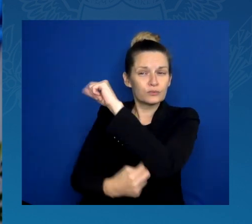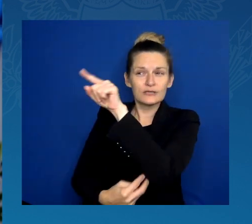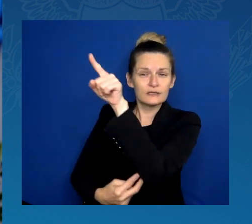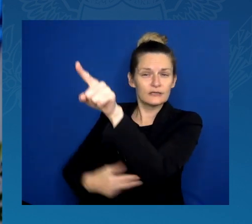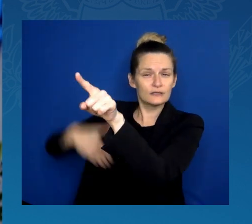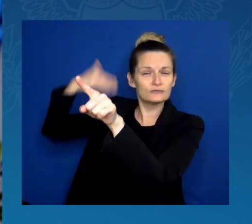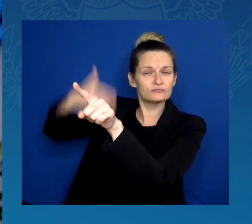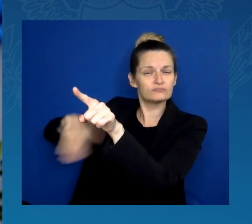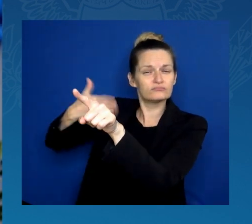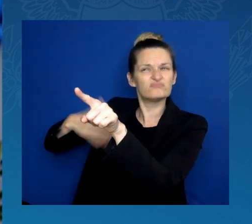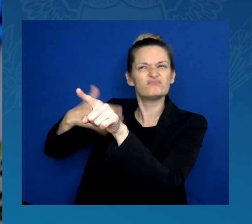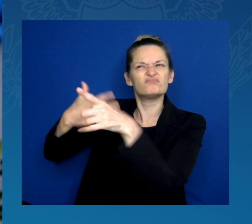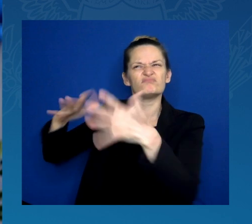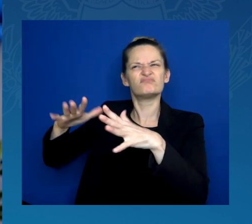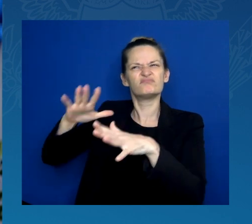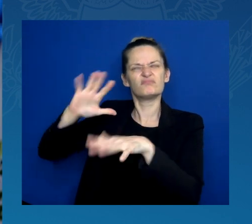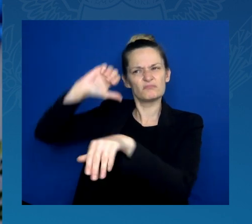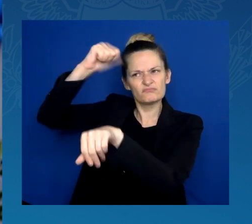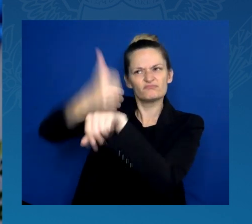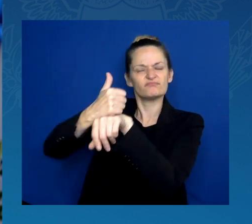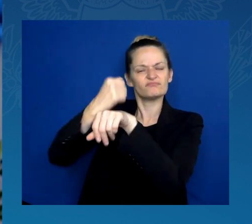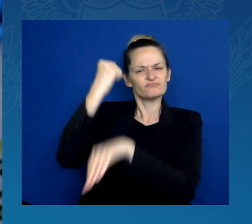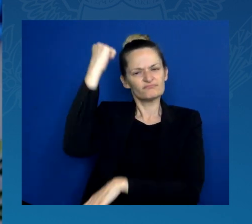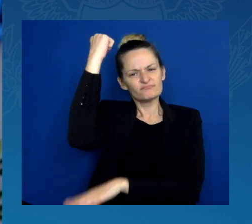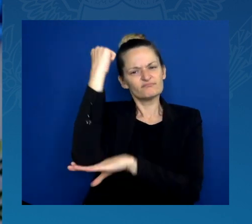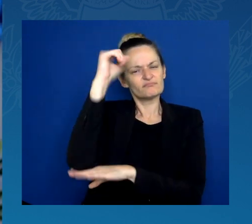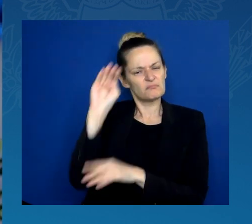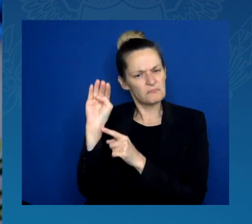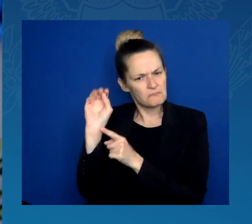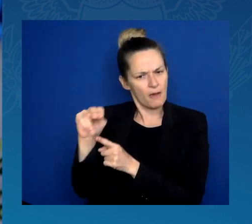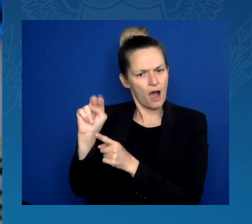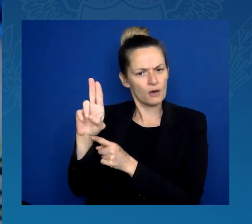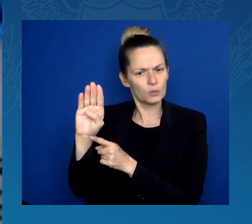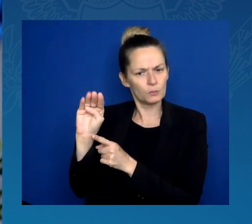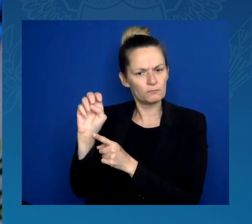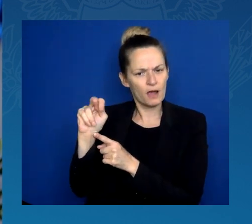And the Golden Gate Bridge was made with USW steel --